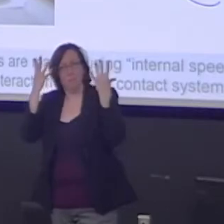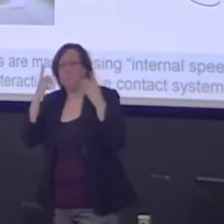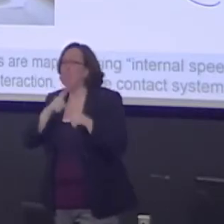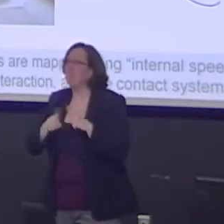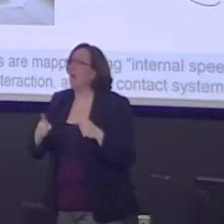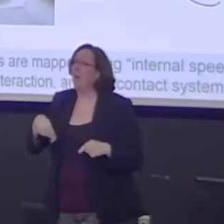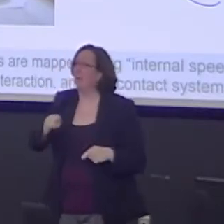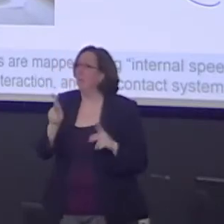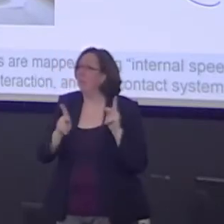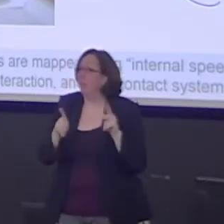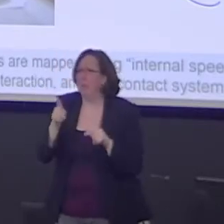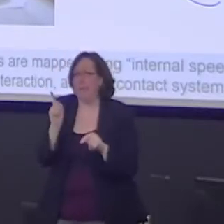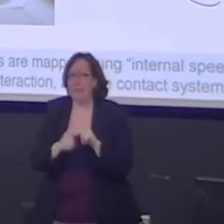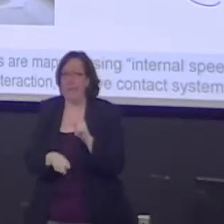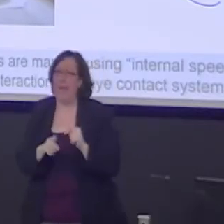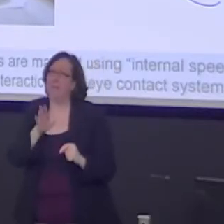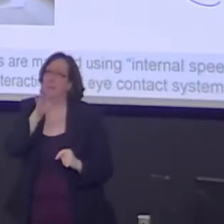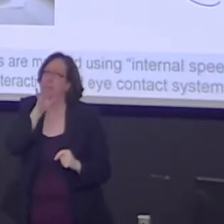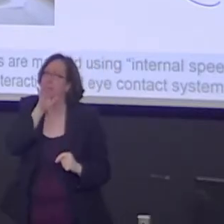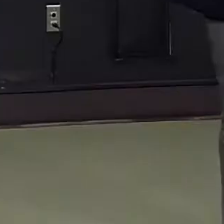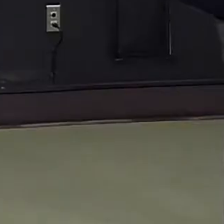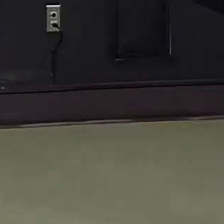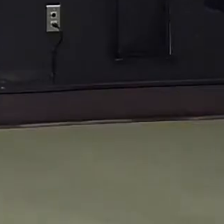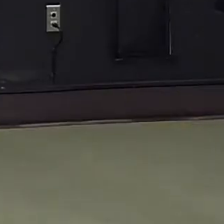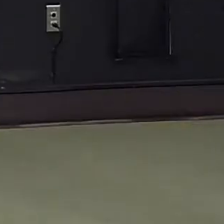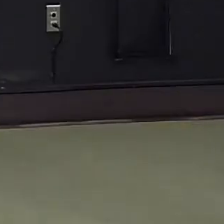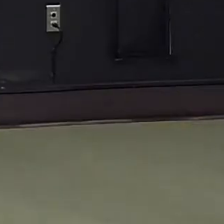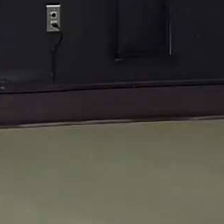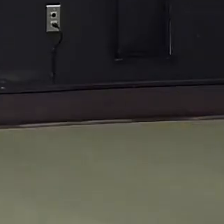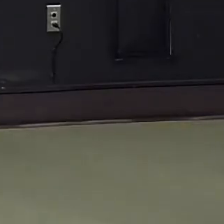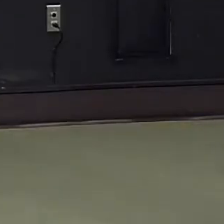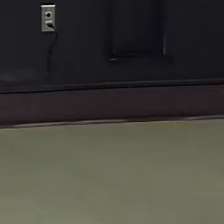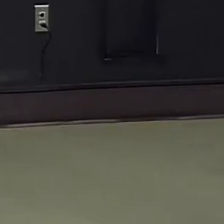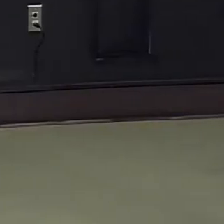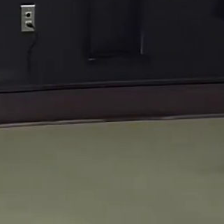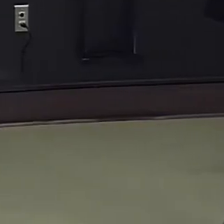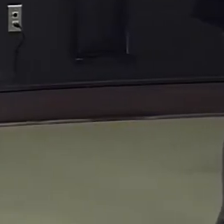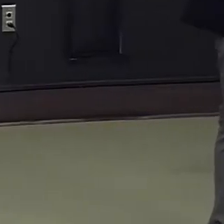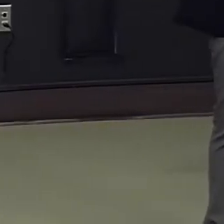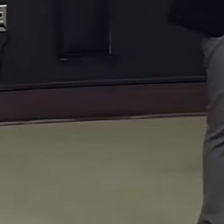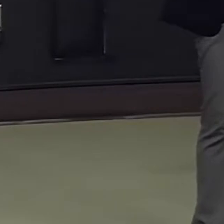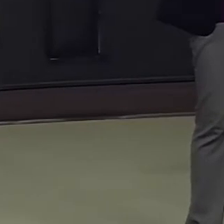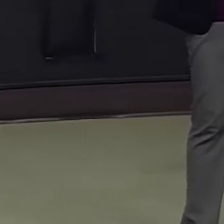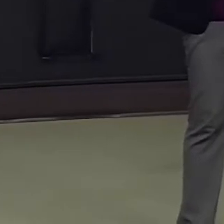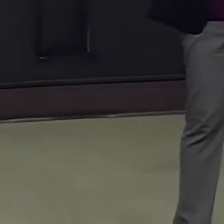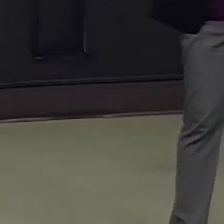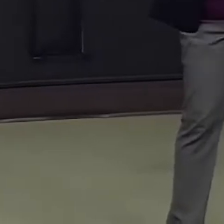We do this by internal speech. We do it by asking them to think the name of the object